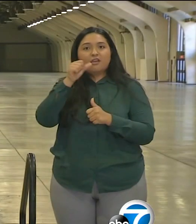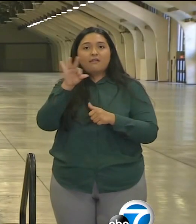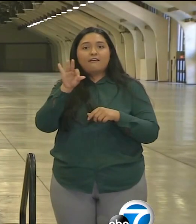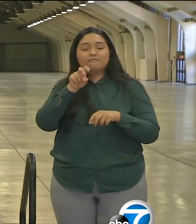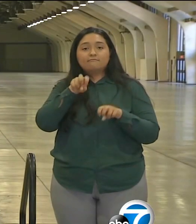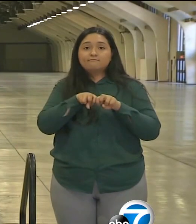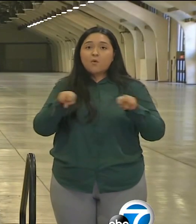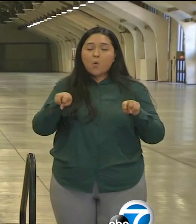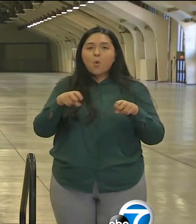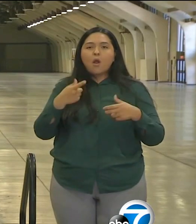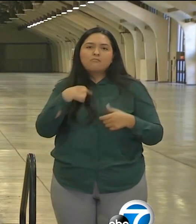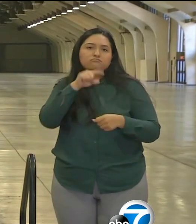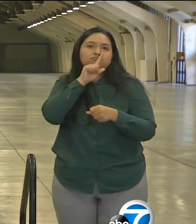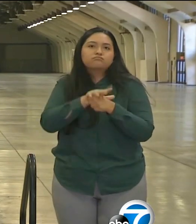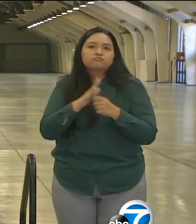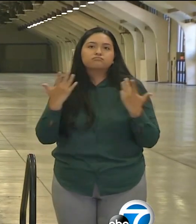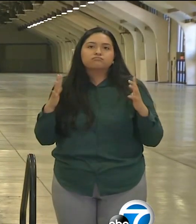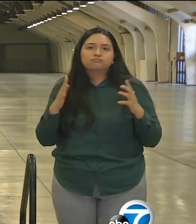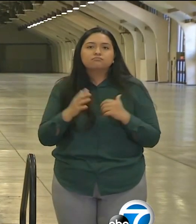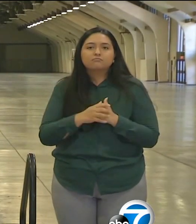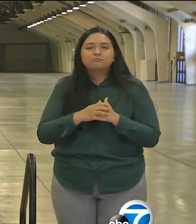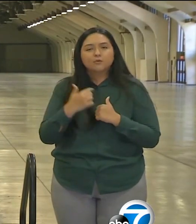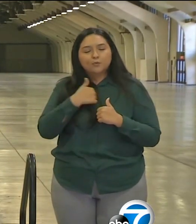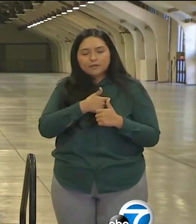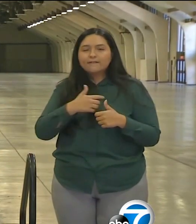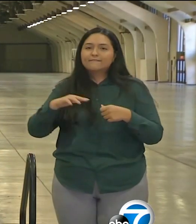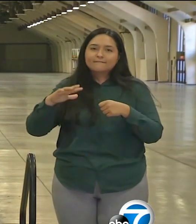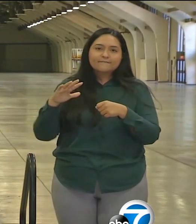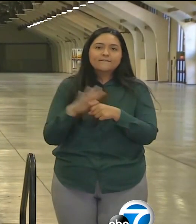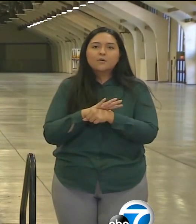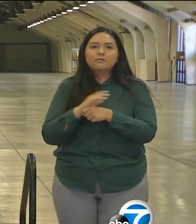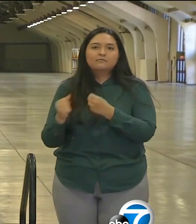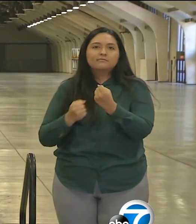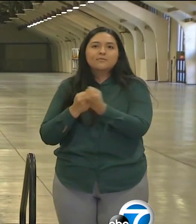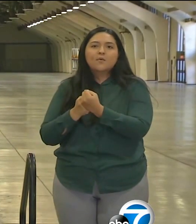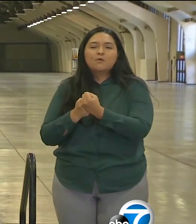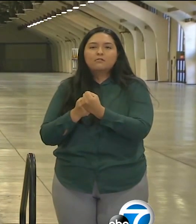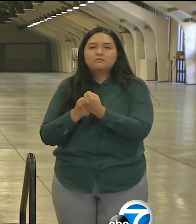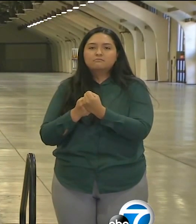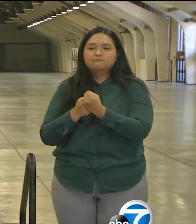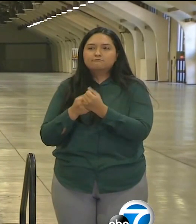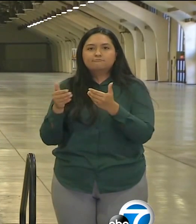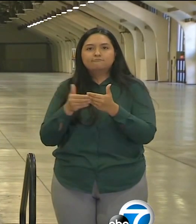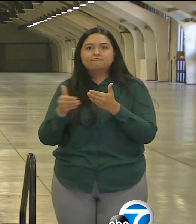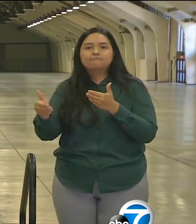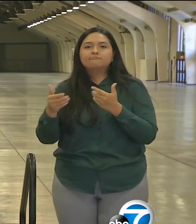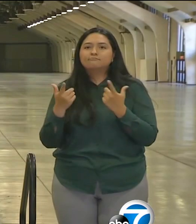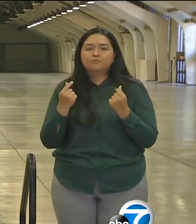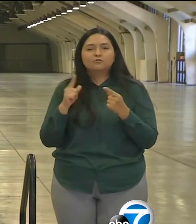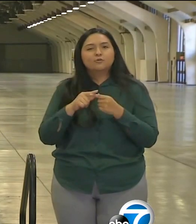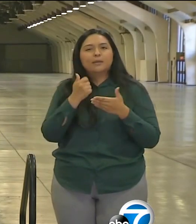REST OF THE BOARD THAT WE ALL ARE WHOLEHEARTEDLY BEHIND THIS VENTURE TO HELP THESE CHILDREN